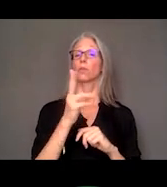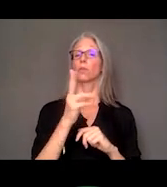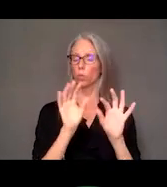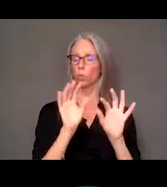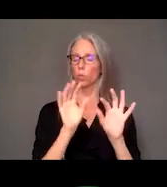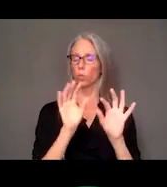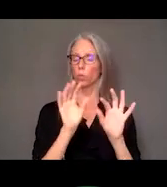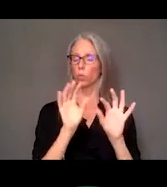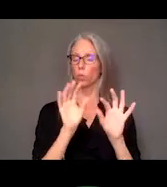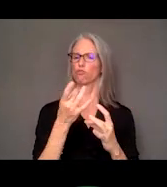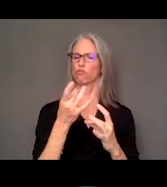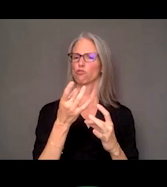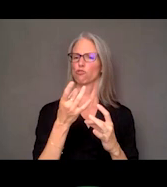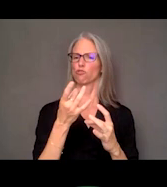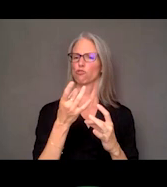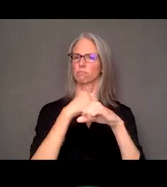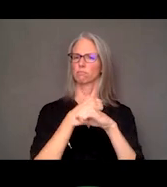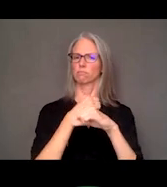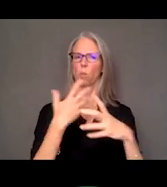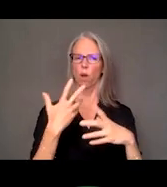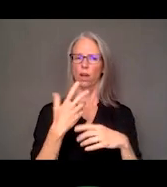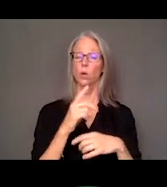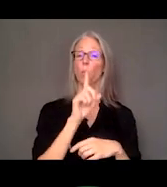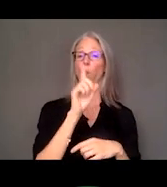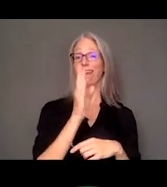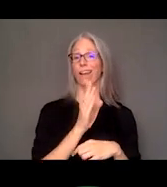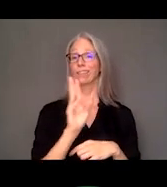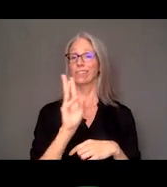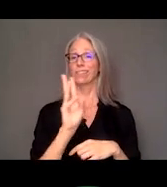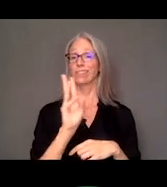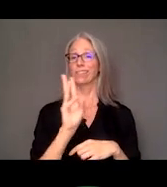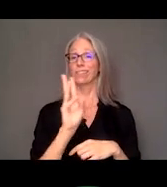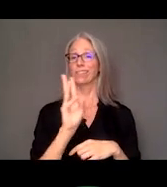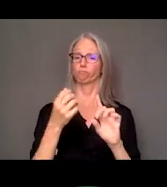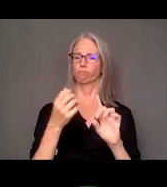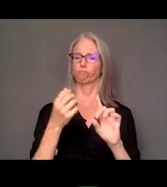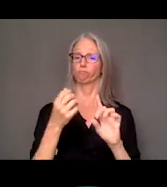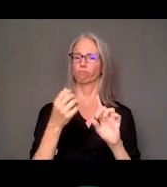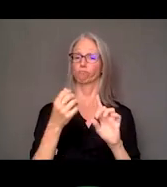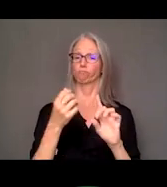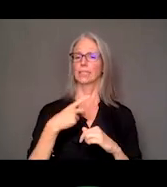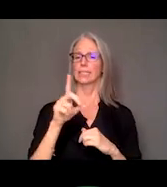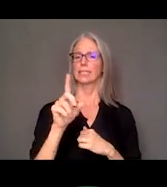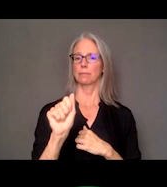That's about 1.3 billion people around the world. The world is full of exciting outdoor